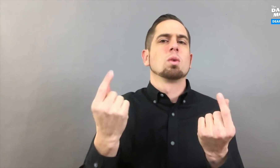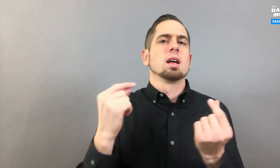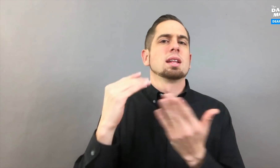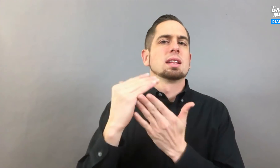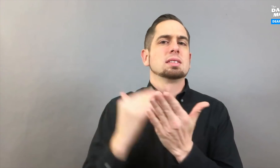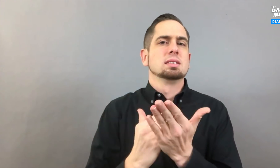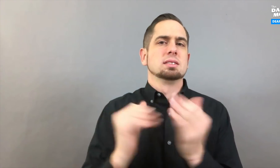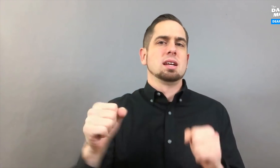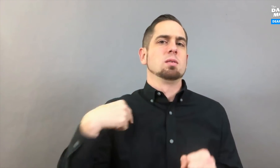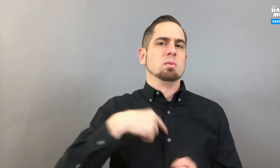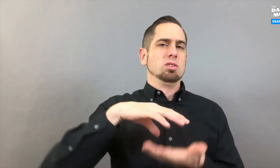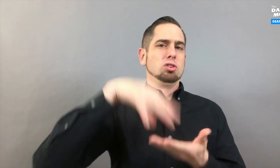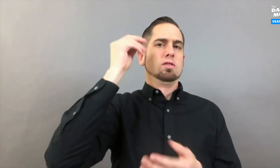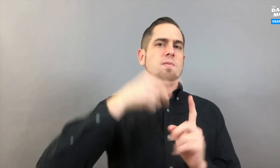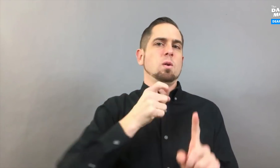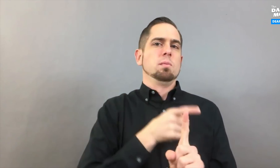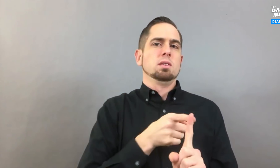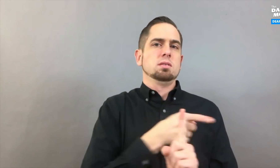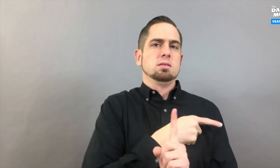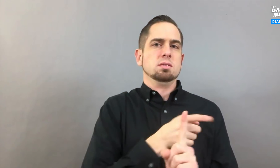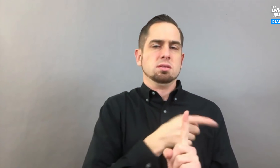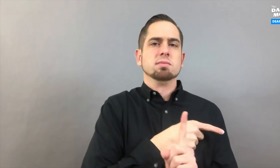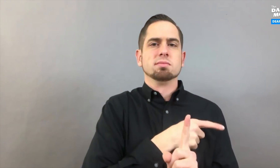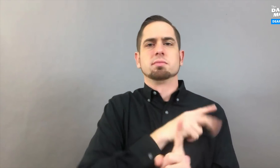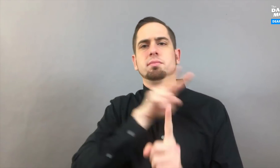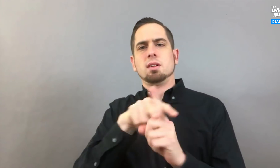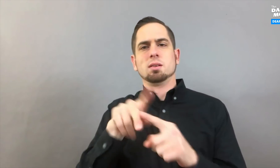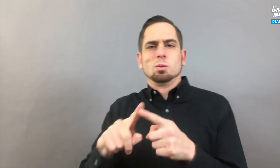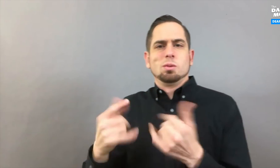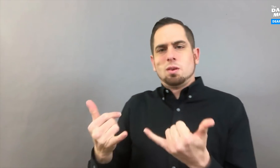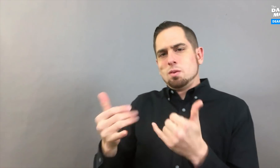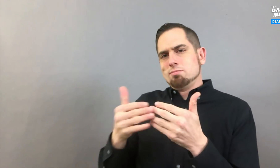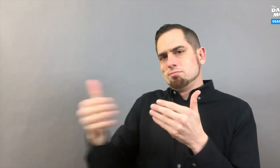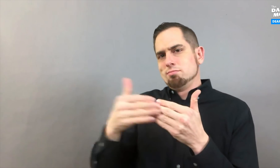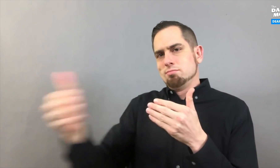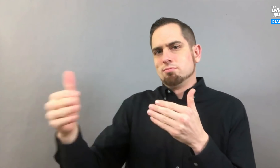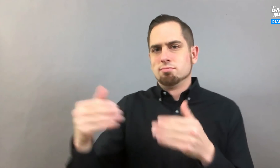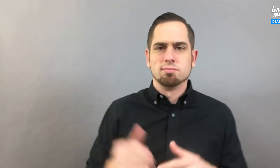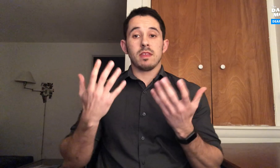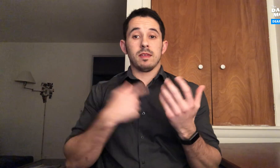What lessons can we learn from those to apply to today and our future?